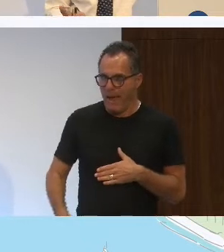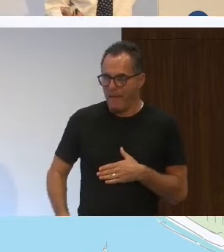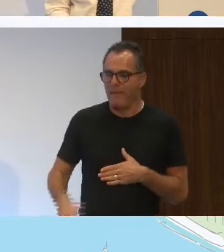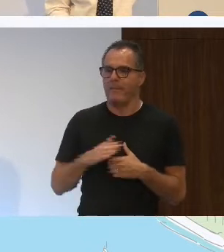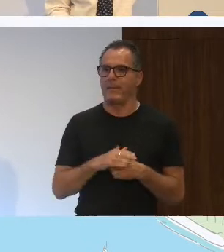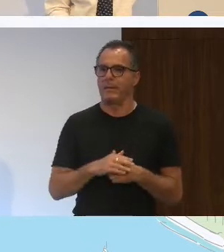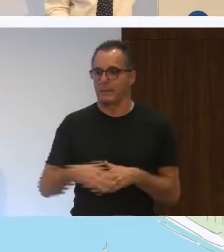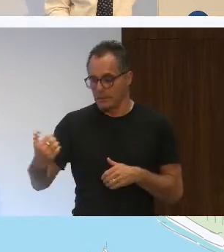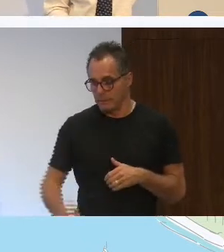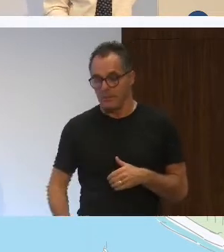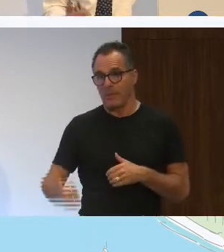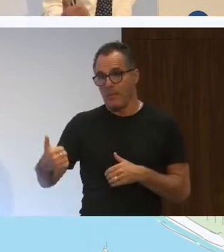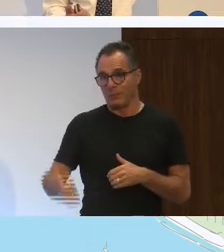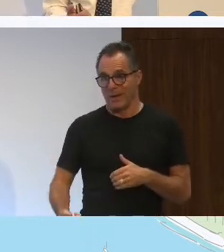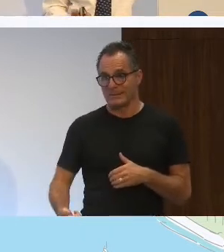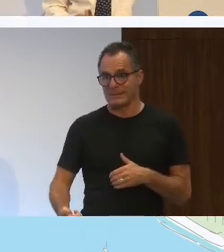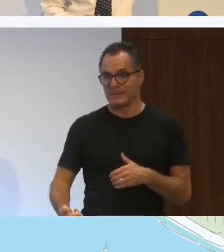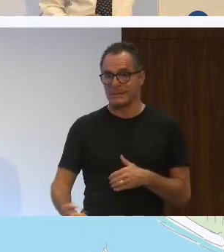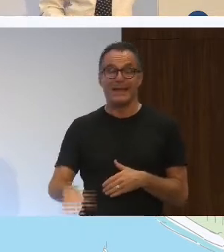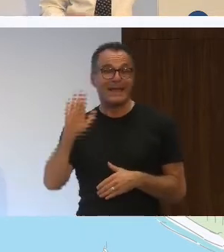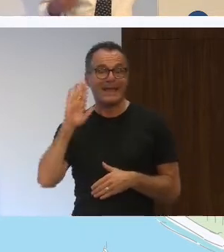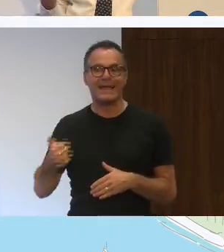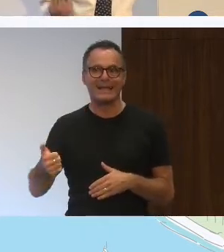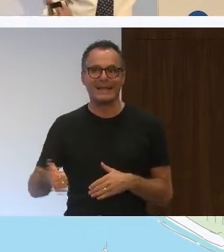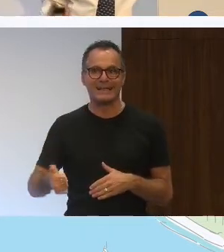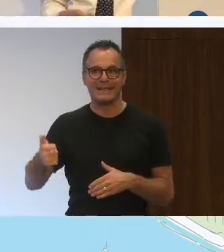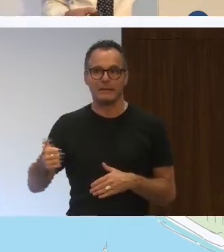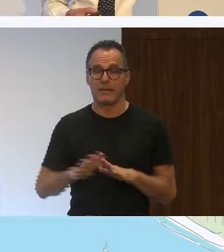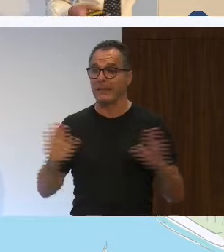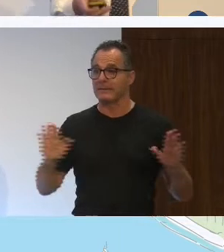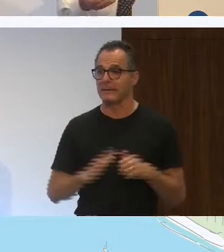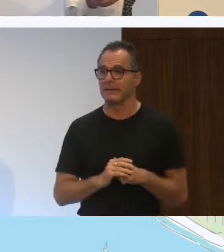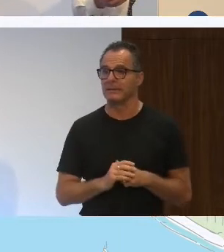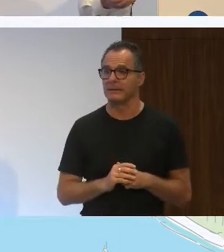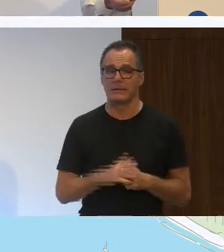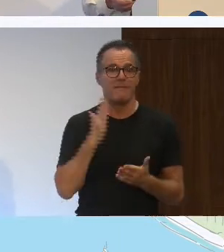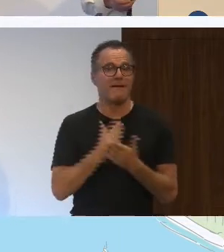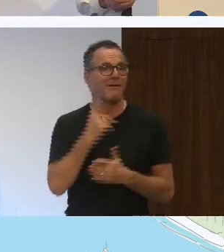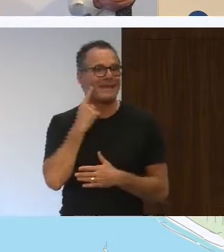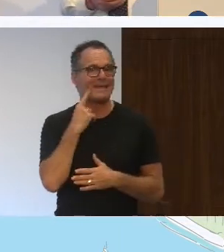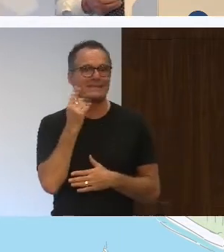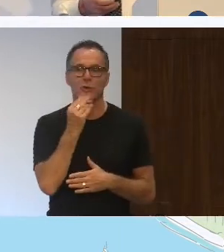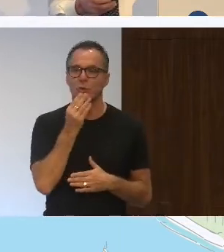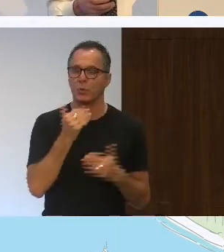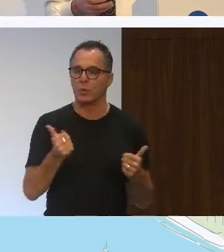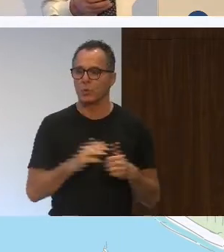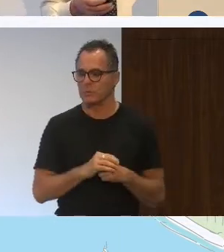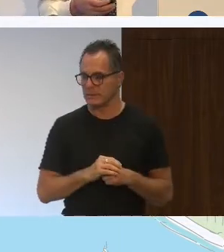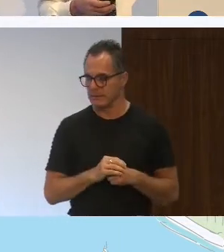press a button, you hear a click and that's it. So it's very, very easy to use. And in the case of Ajovy